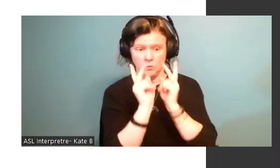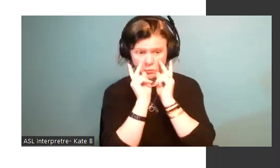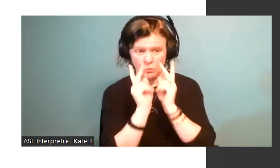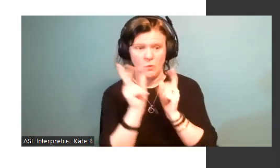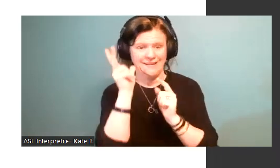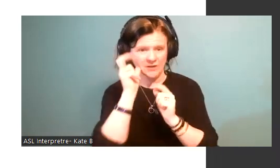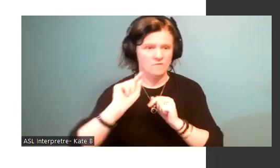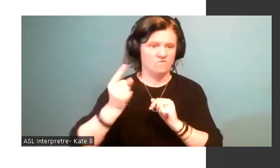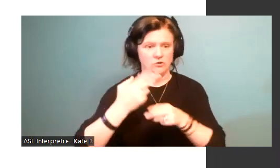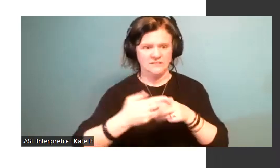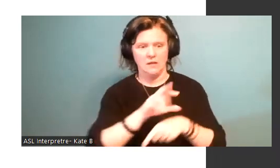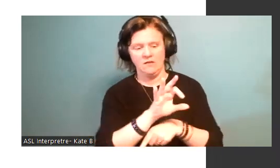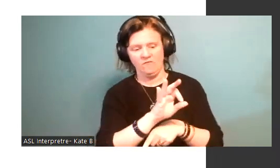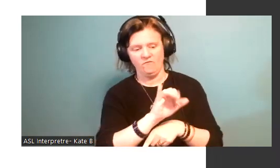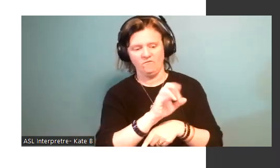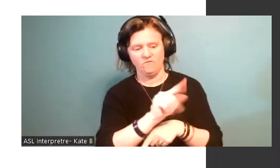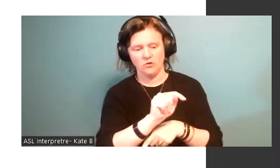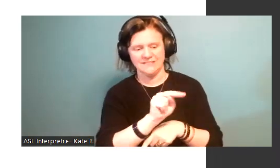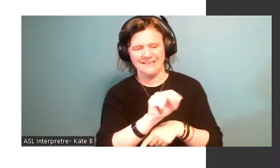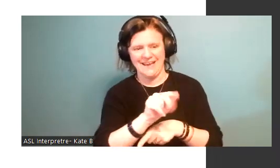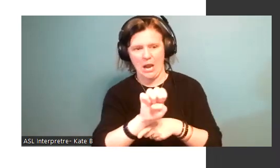one. It uses the unique I.D. You can't use class, but